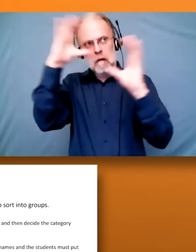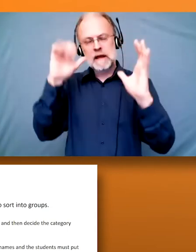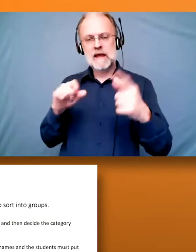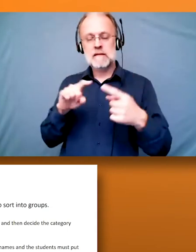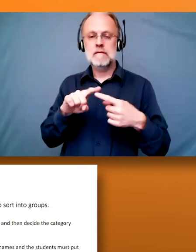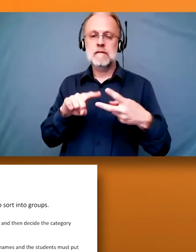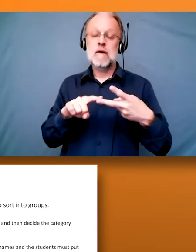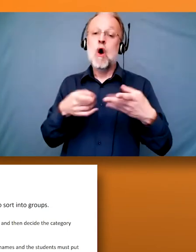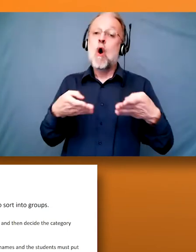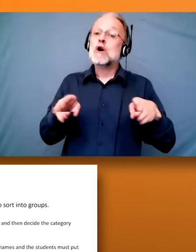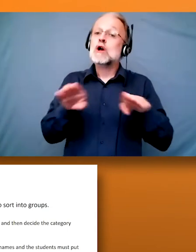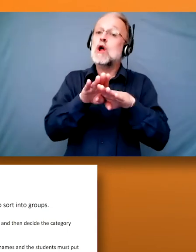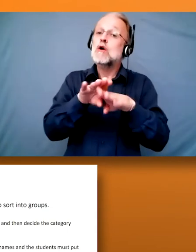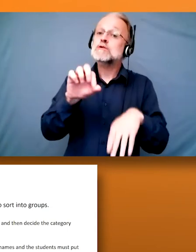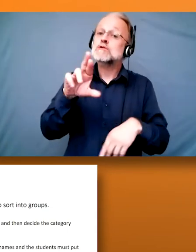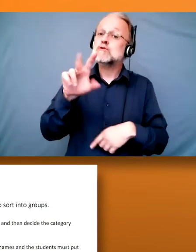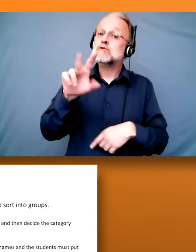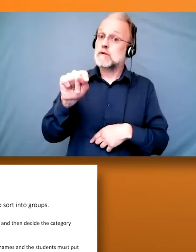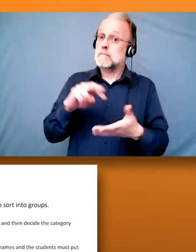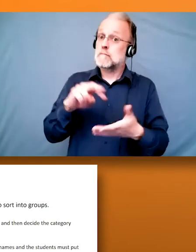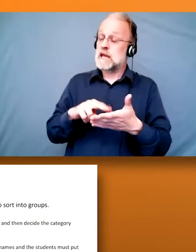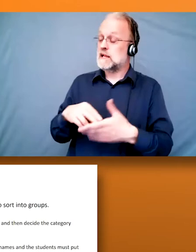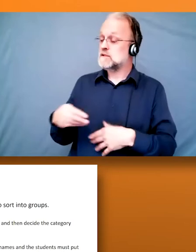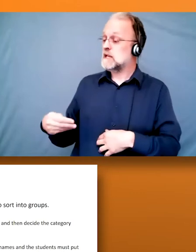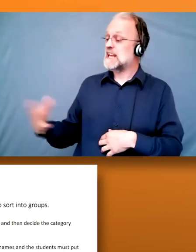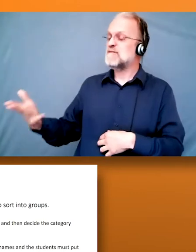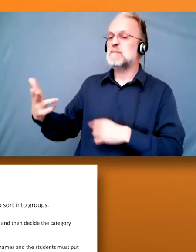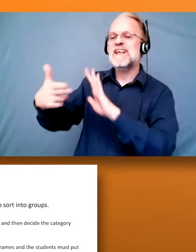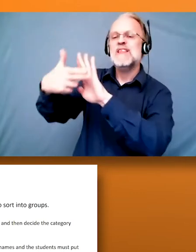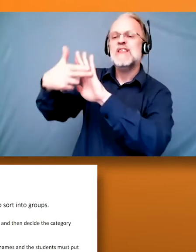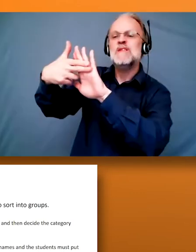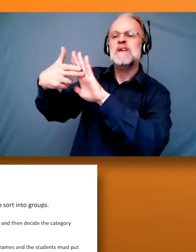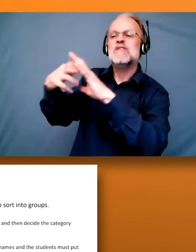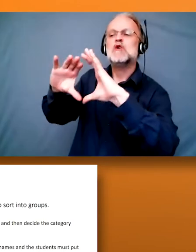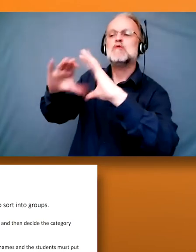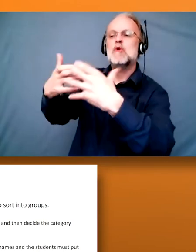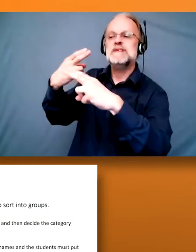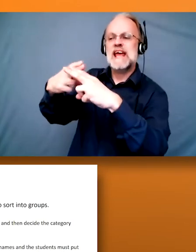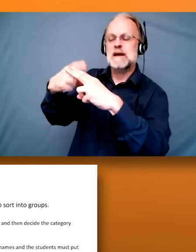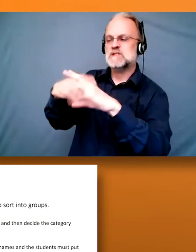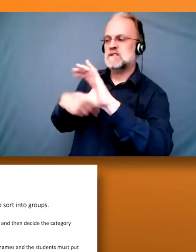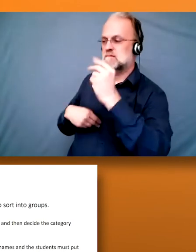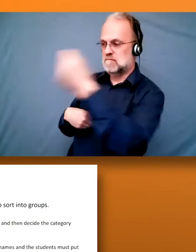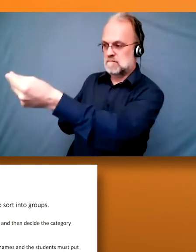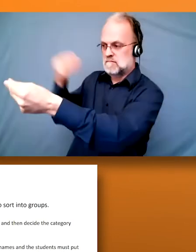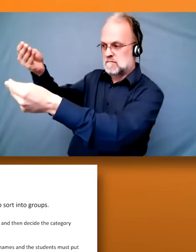Or closed sort means you give them the group names and the words, and they have to figure out